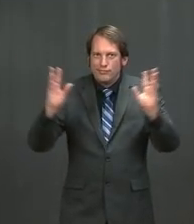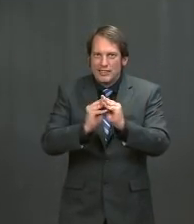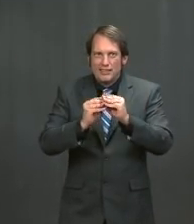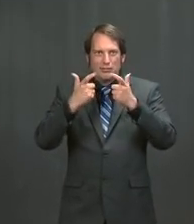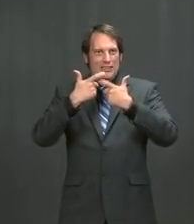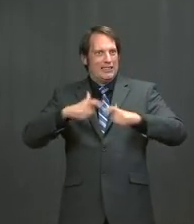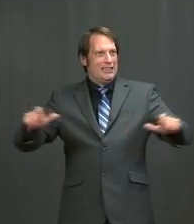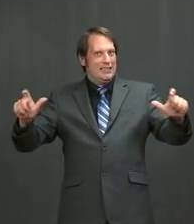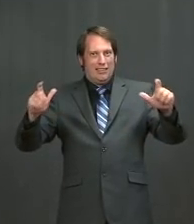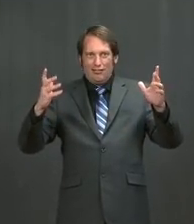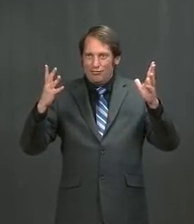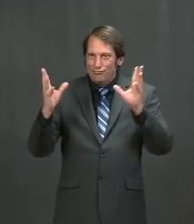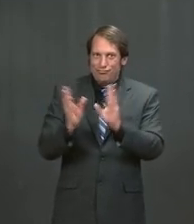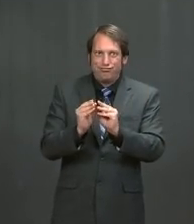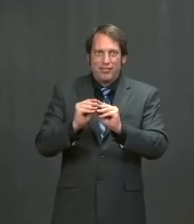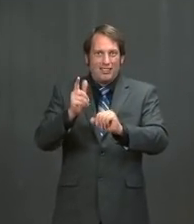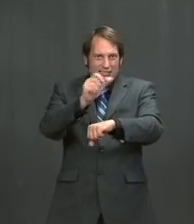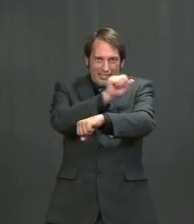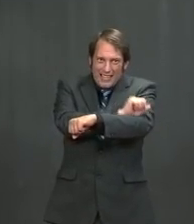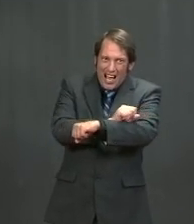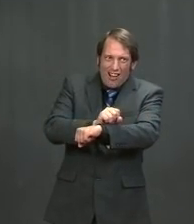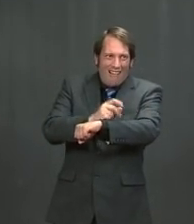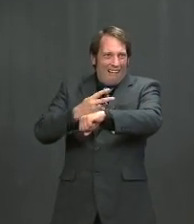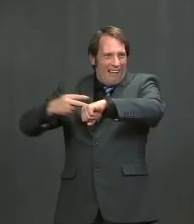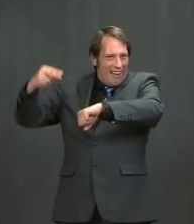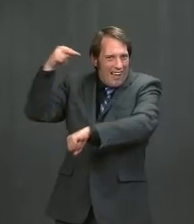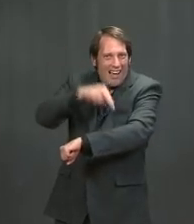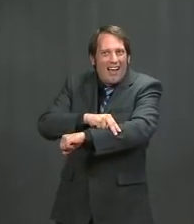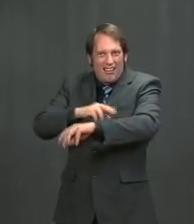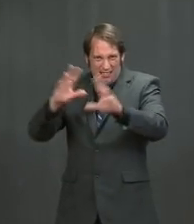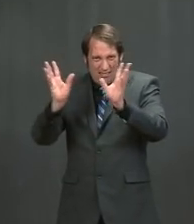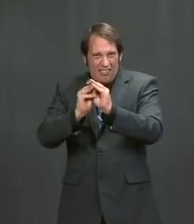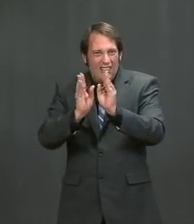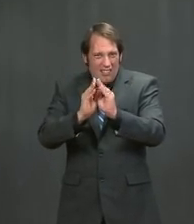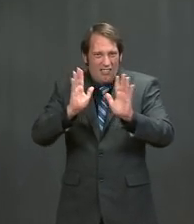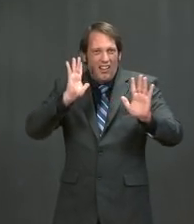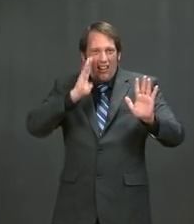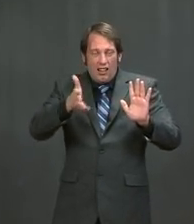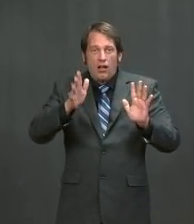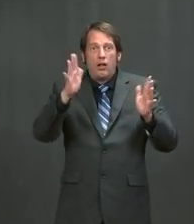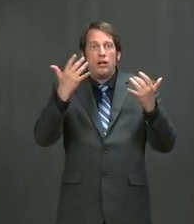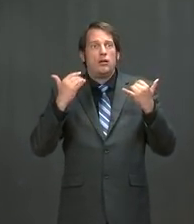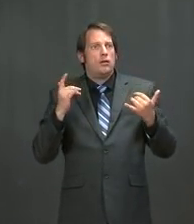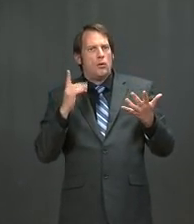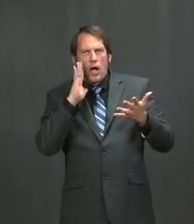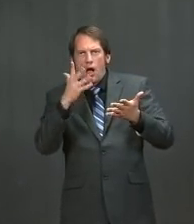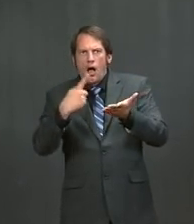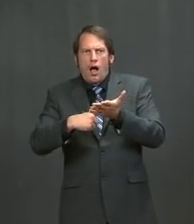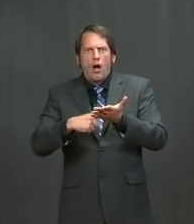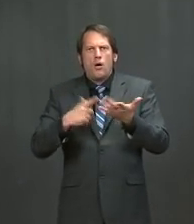where we are going from here, where we are, where we're going from here. And, of course, Gina McCarthy and other members of our climate team --